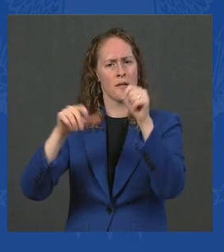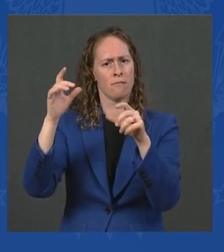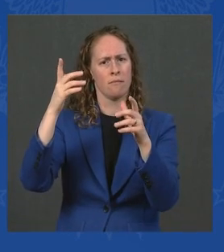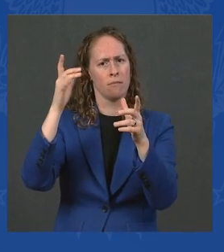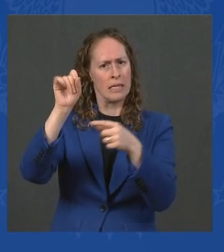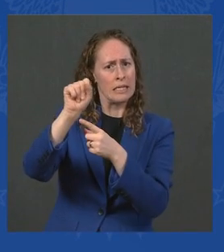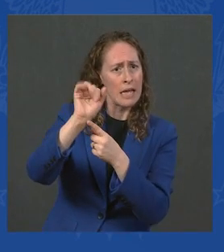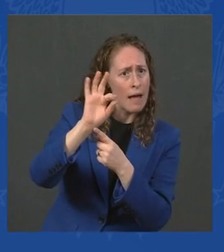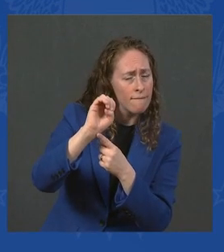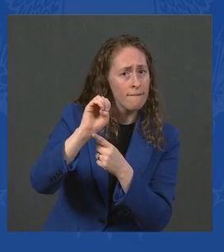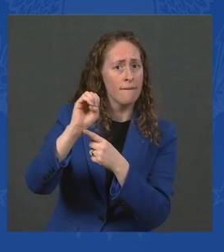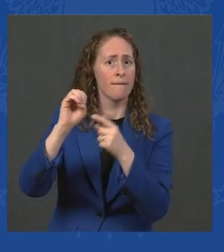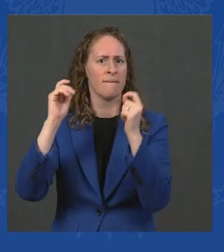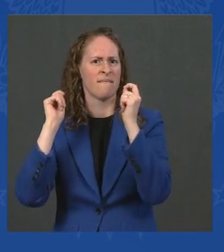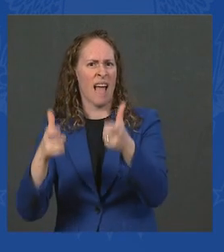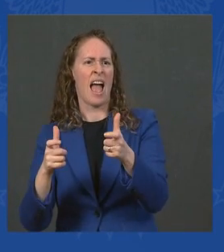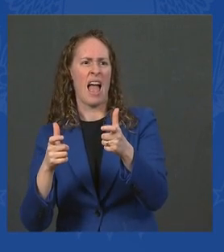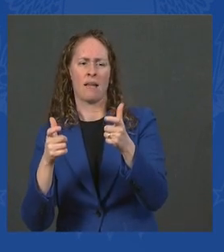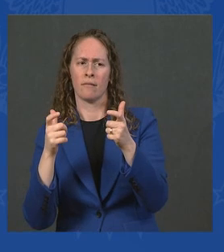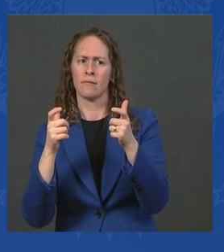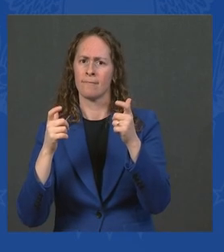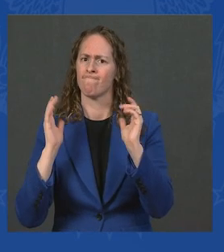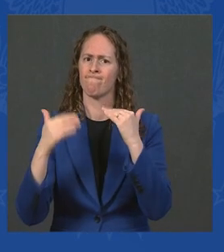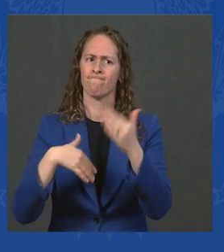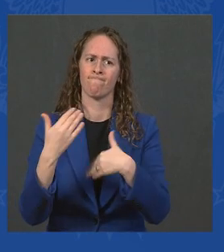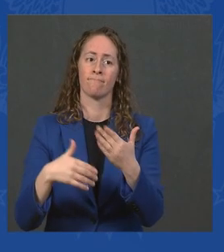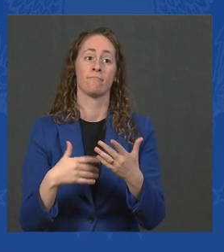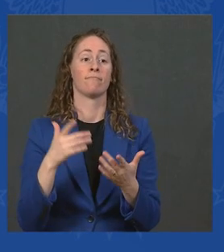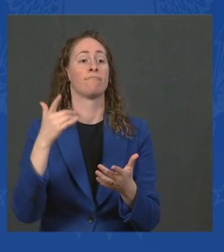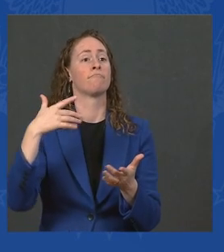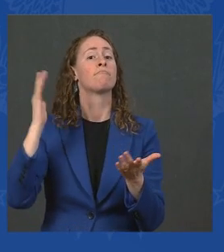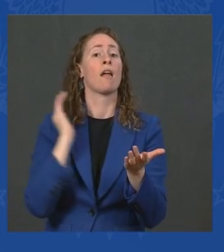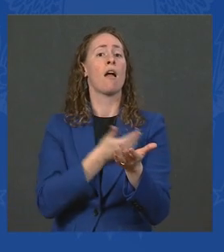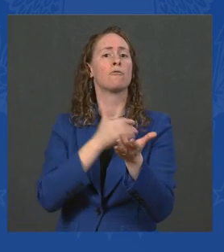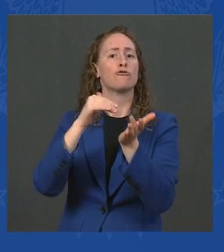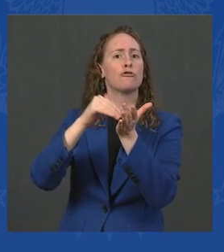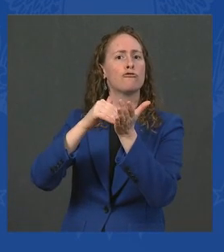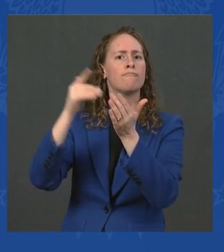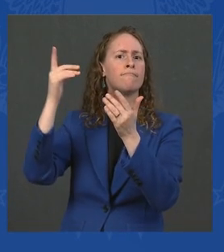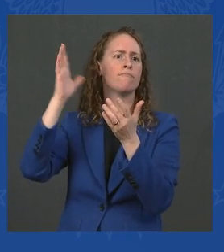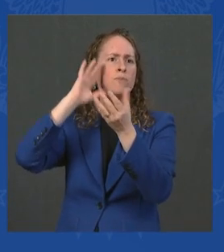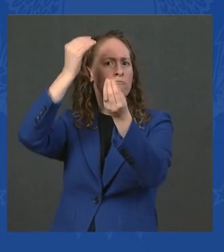And our nation's doctors will keep the public updated on the process so parents can have a plan,